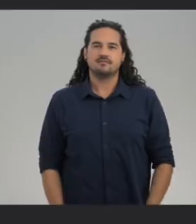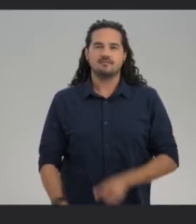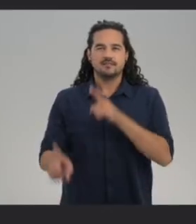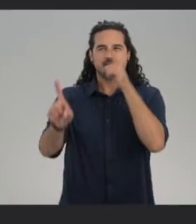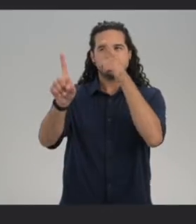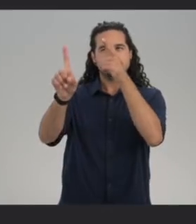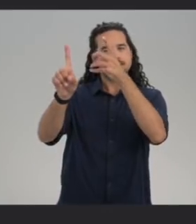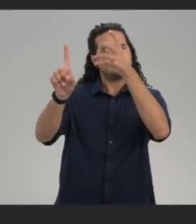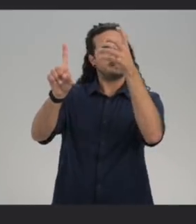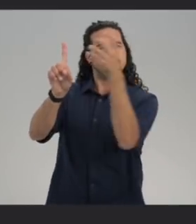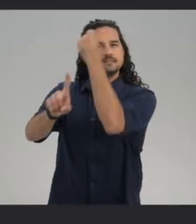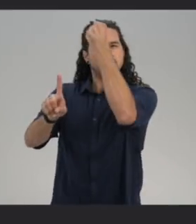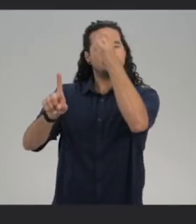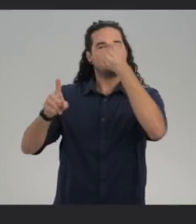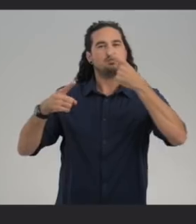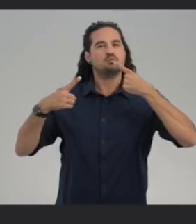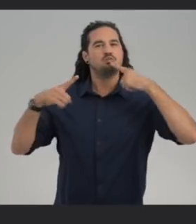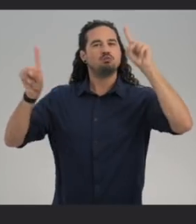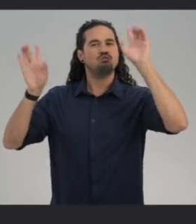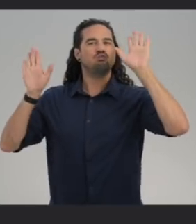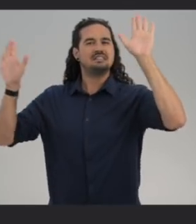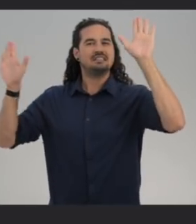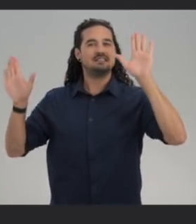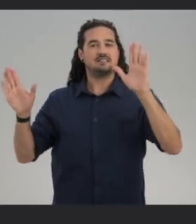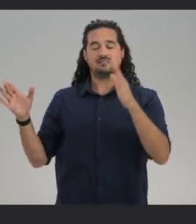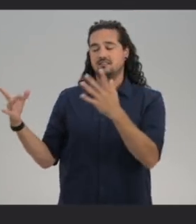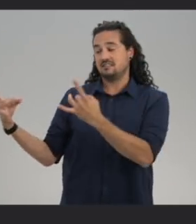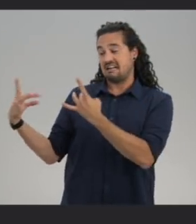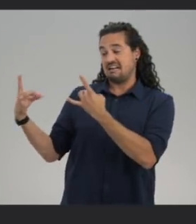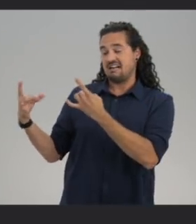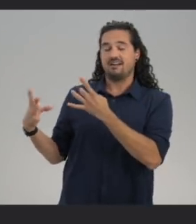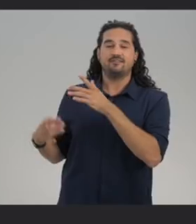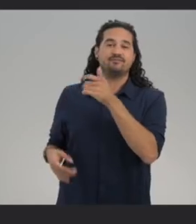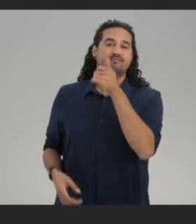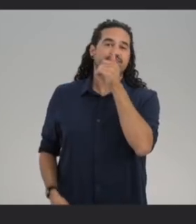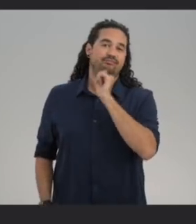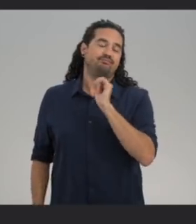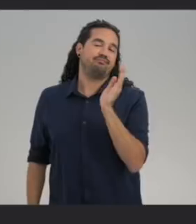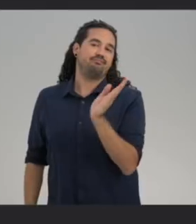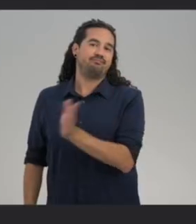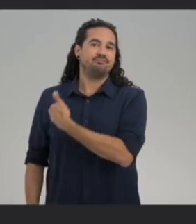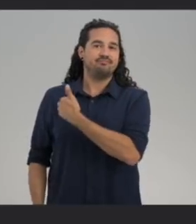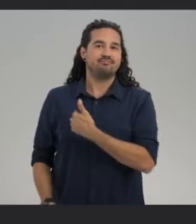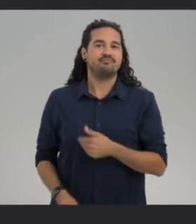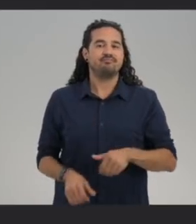Grazing greatness, braving hatred, and taking up space.